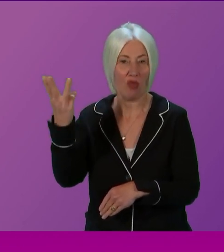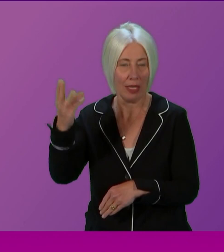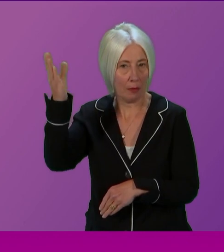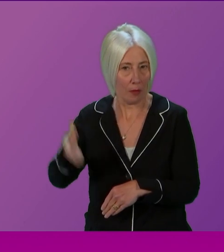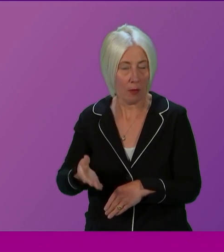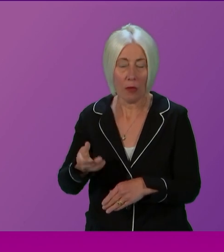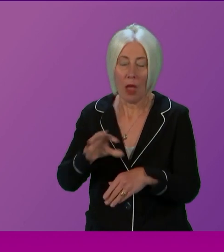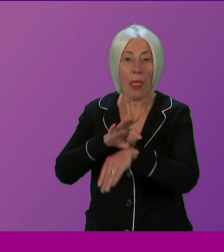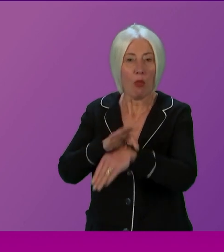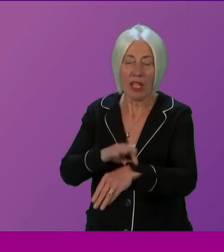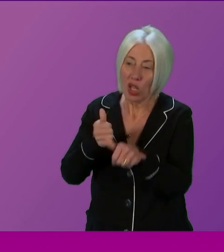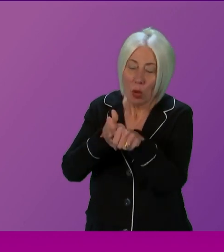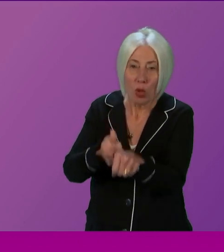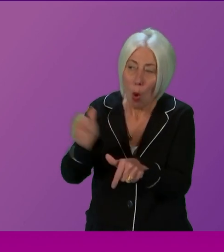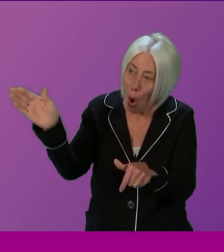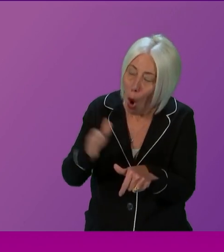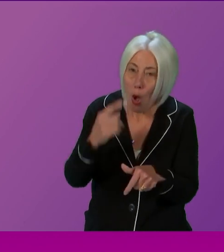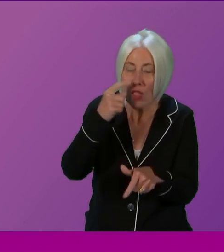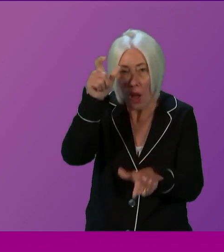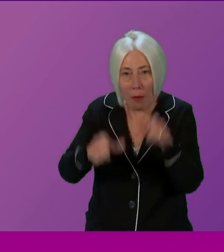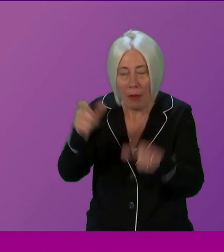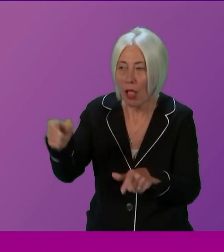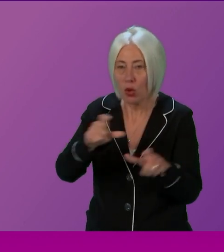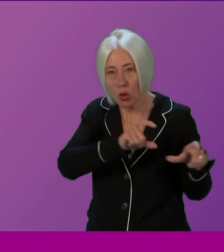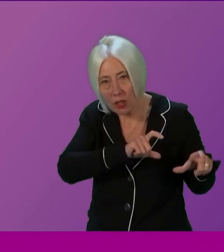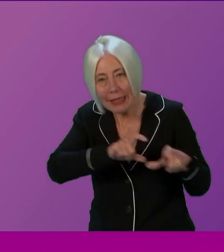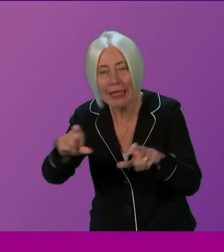support young people and those of all ages into sustainable and rewarding careers, and they give